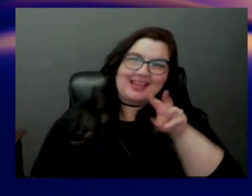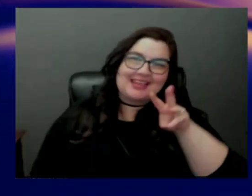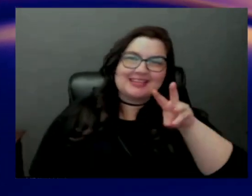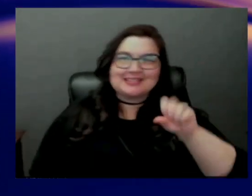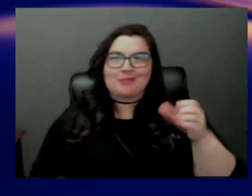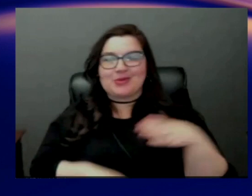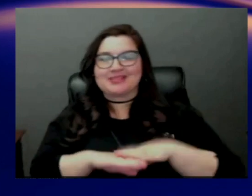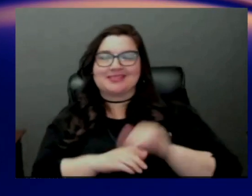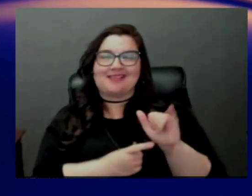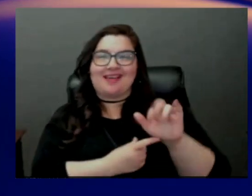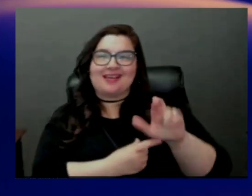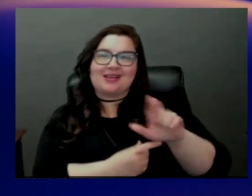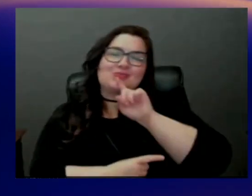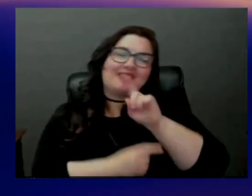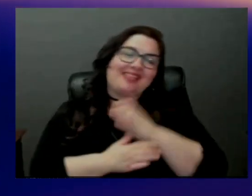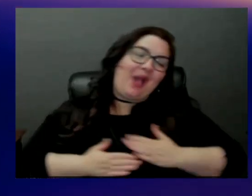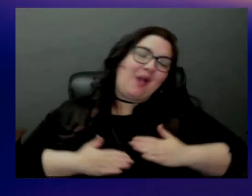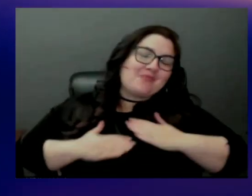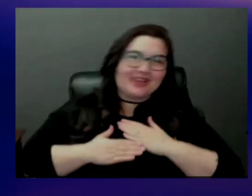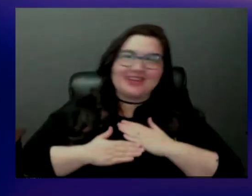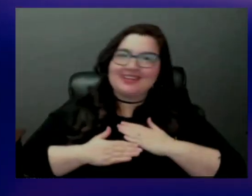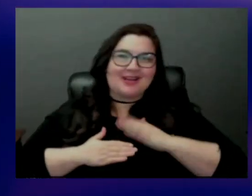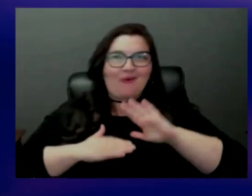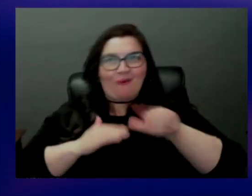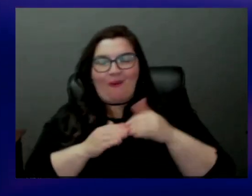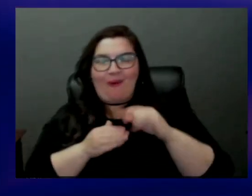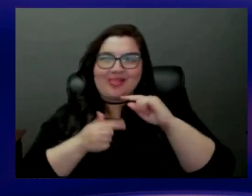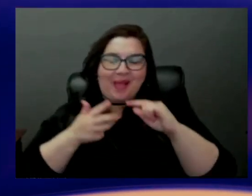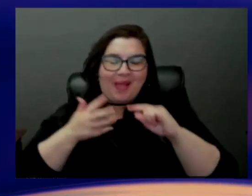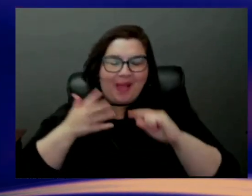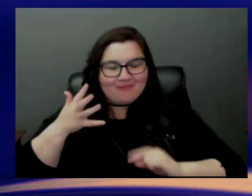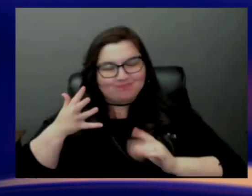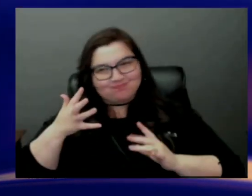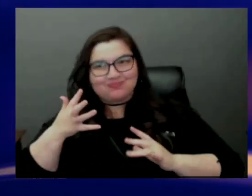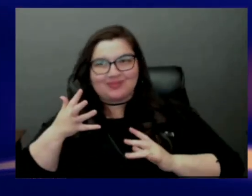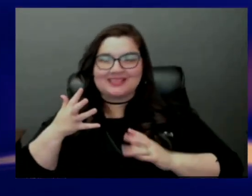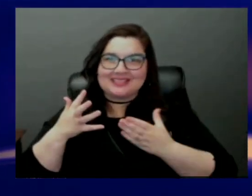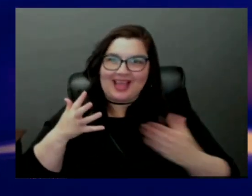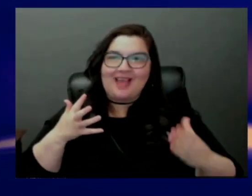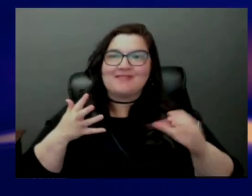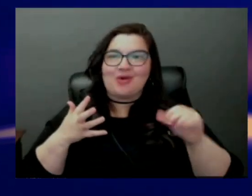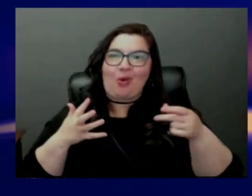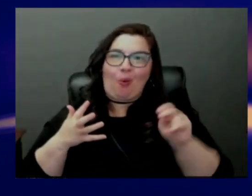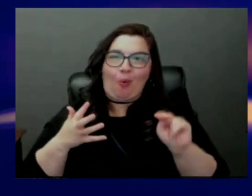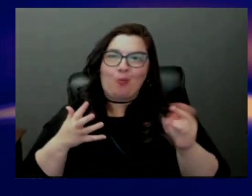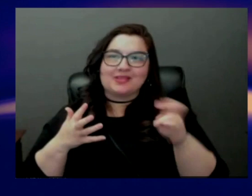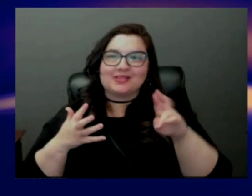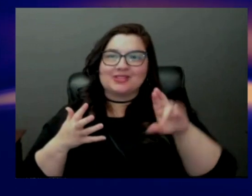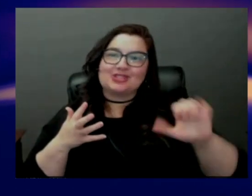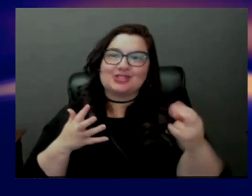Really appreciate all the amazing stuff that we were able to see with OpenSearch. And we hope to see you again in the future